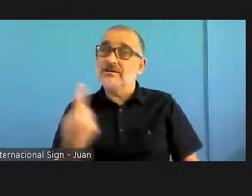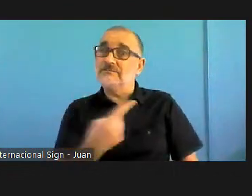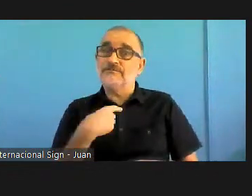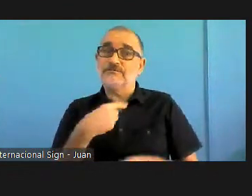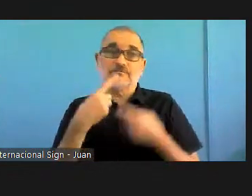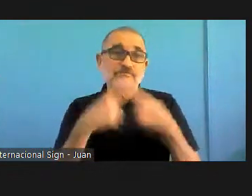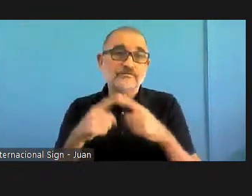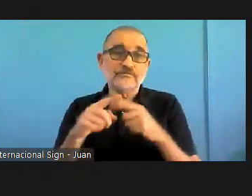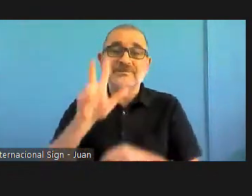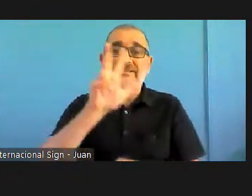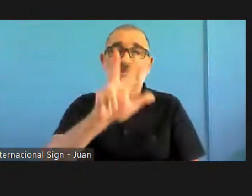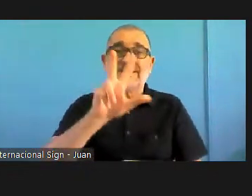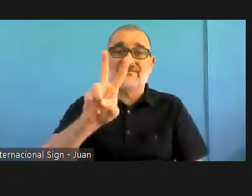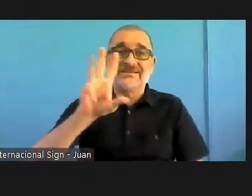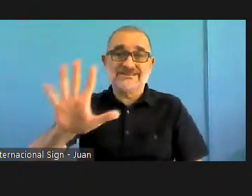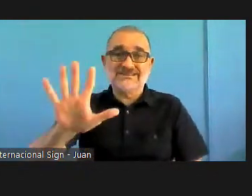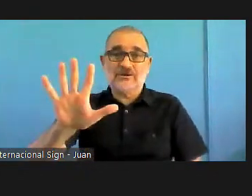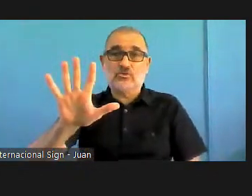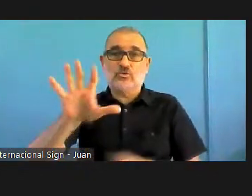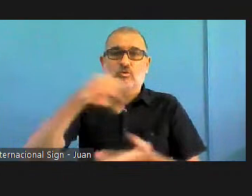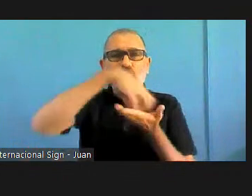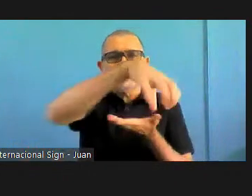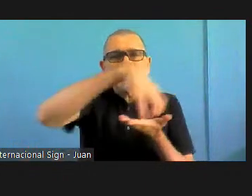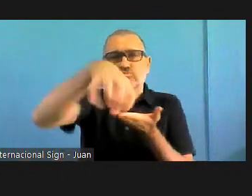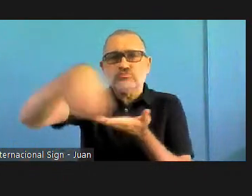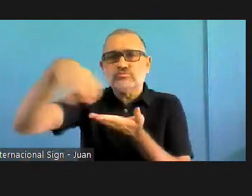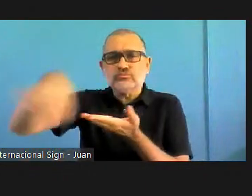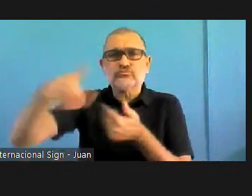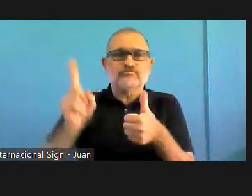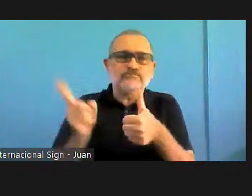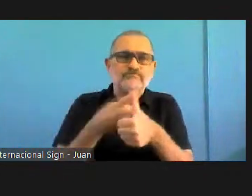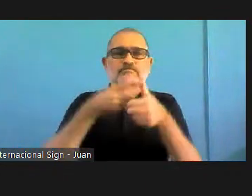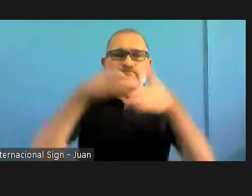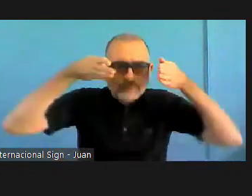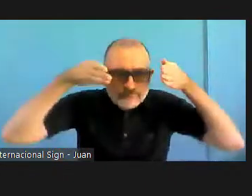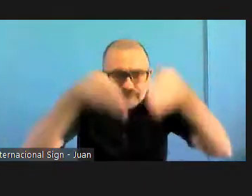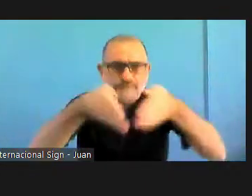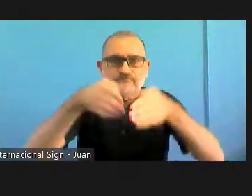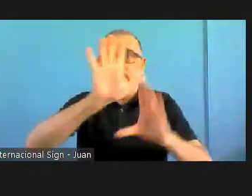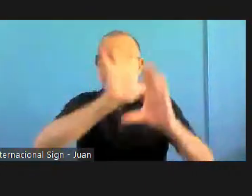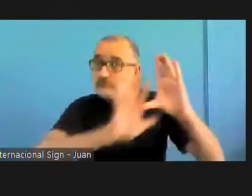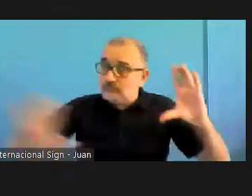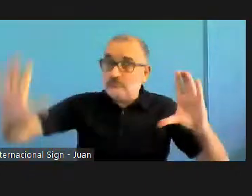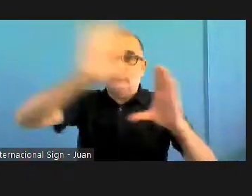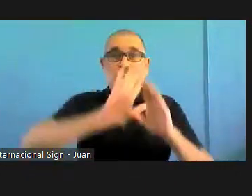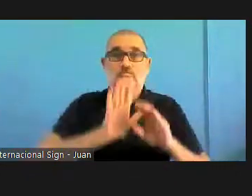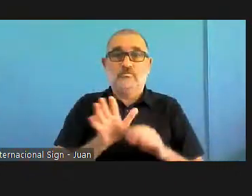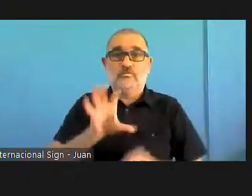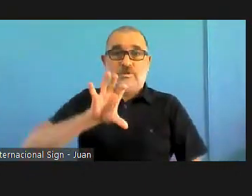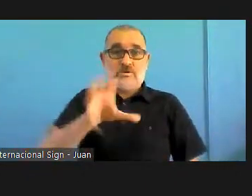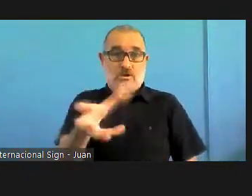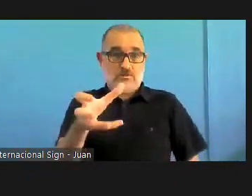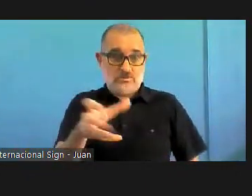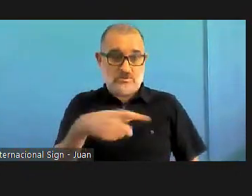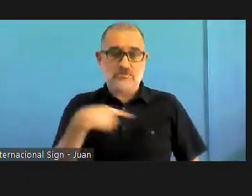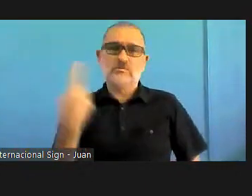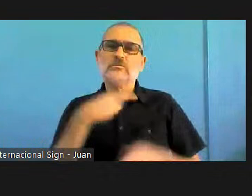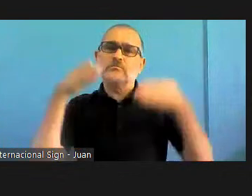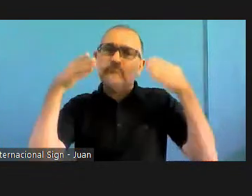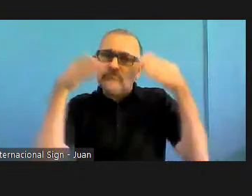should be located beyond ten miles of a primary health care institution.